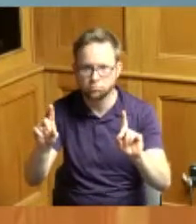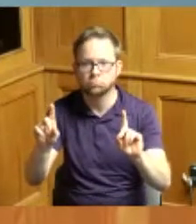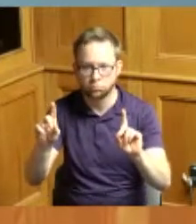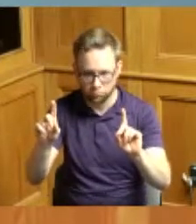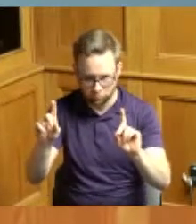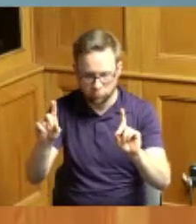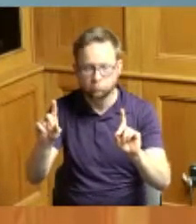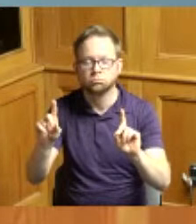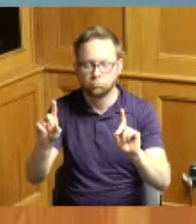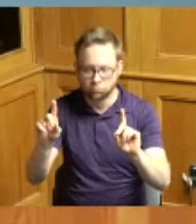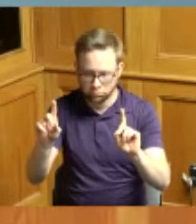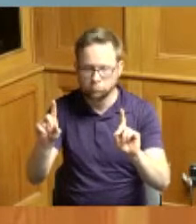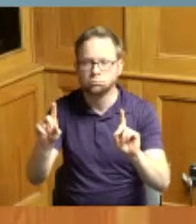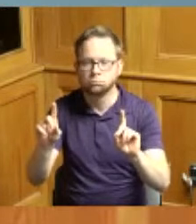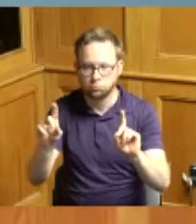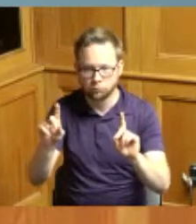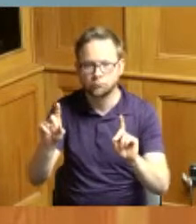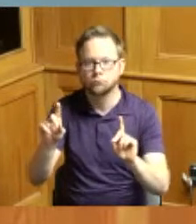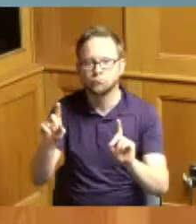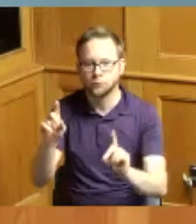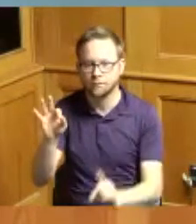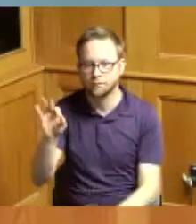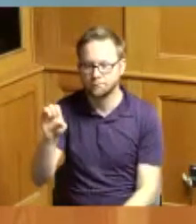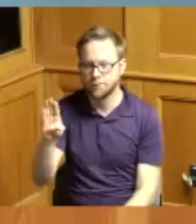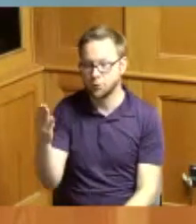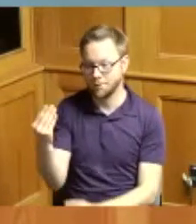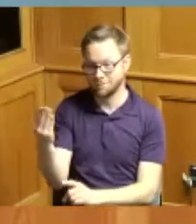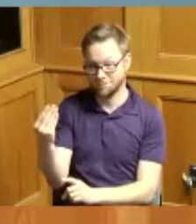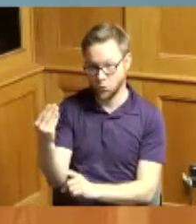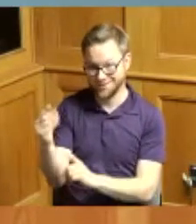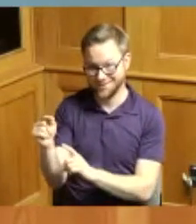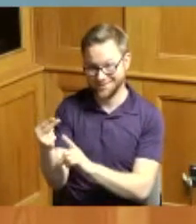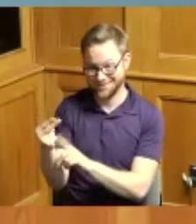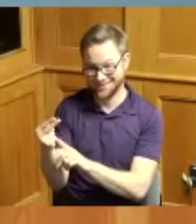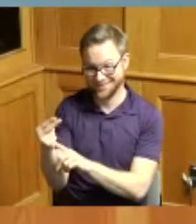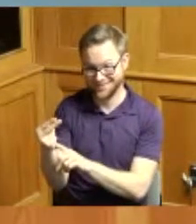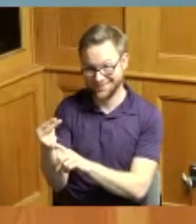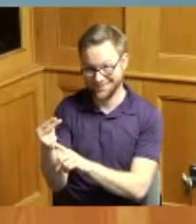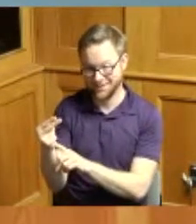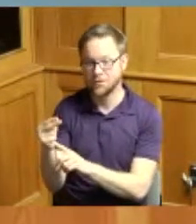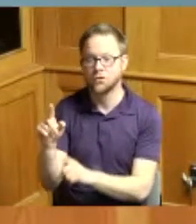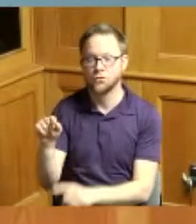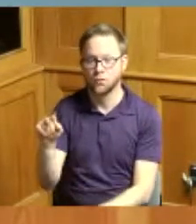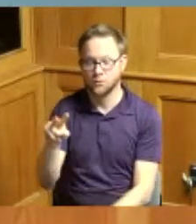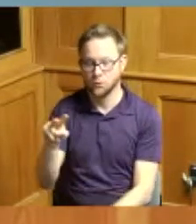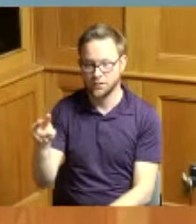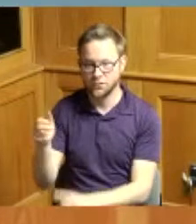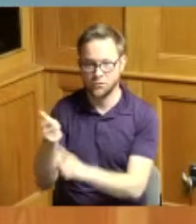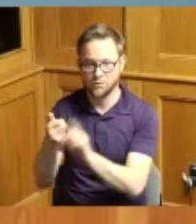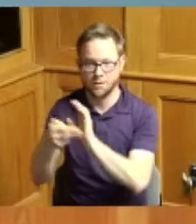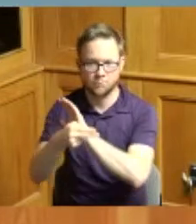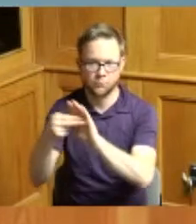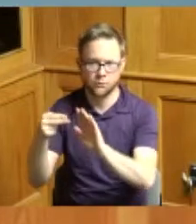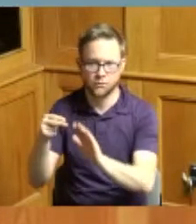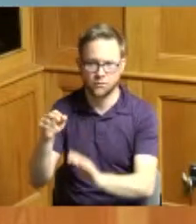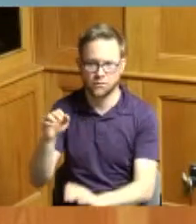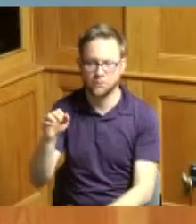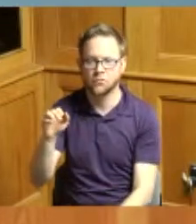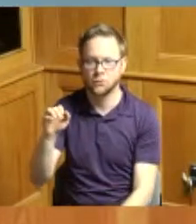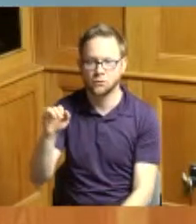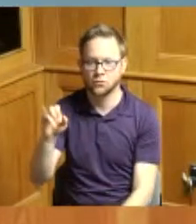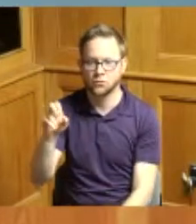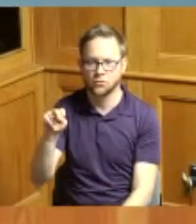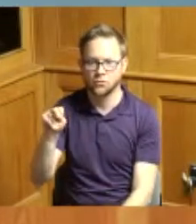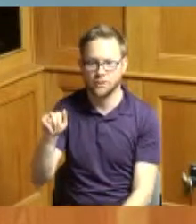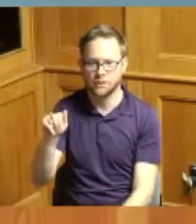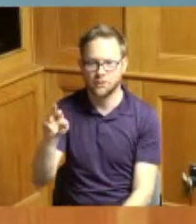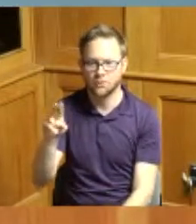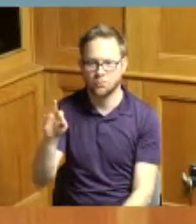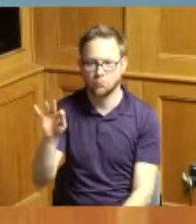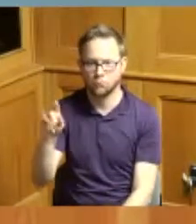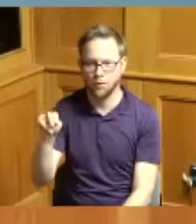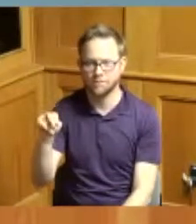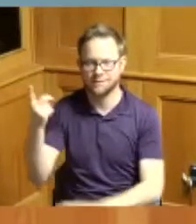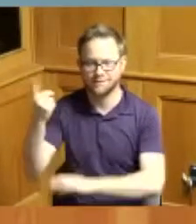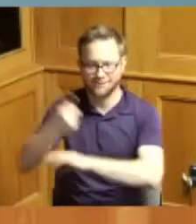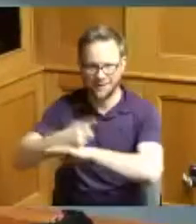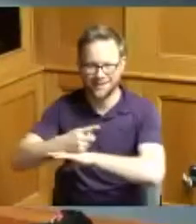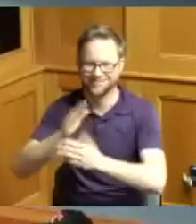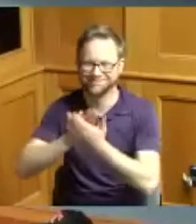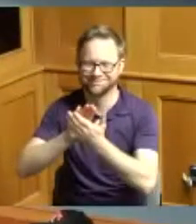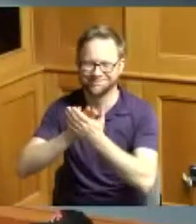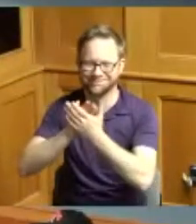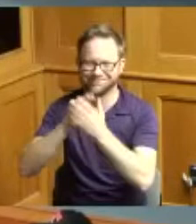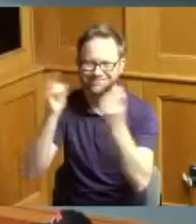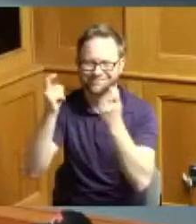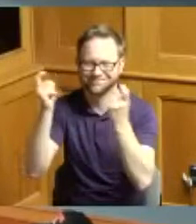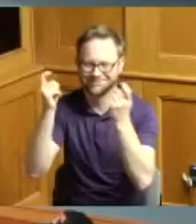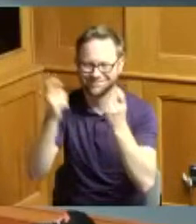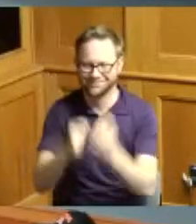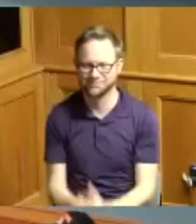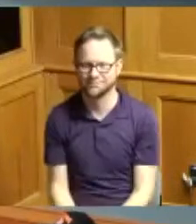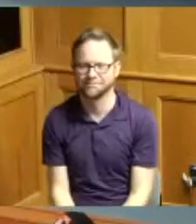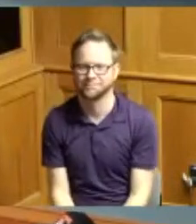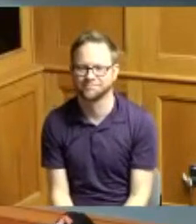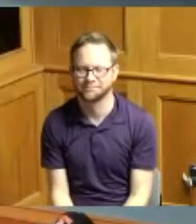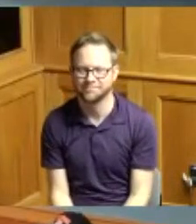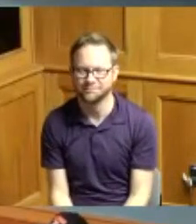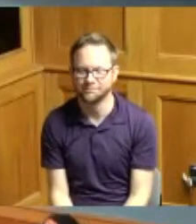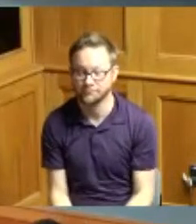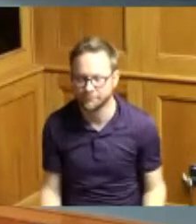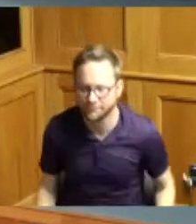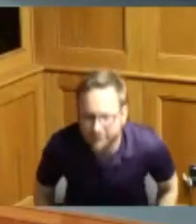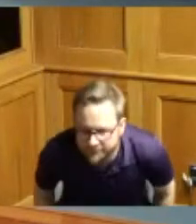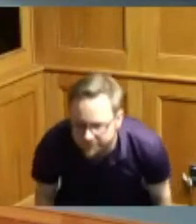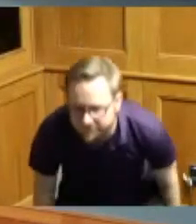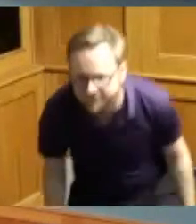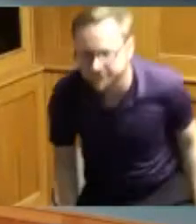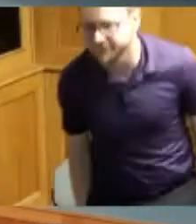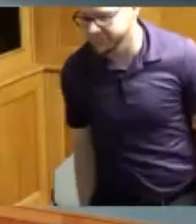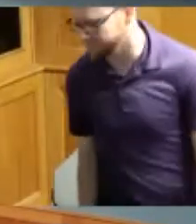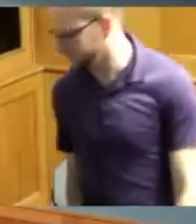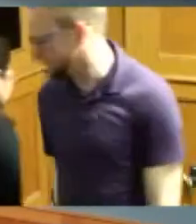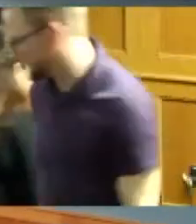proper claim that the 14th day of February 2022 is recognized as Gina Ruffen day congratulations